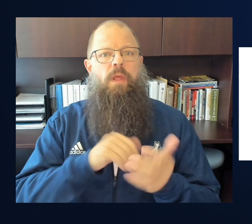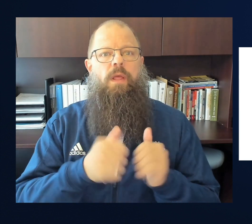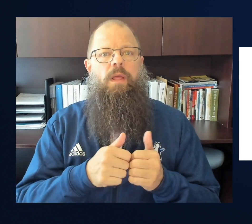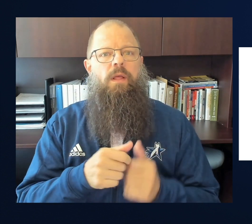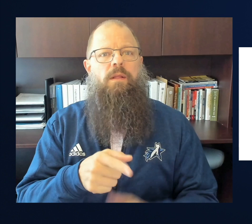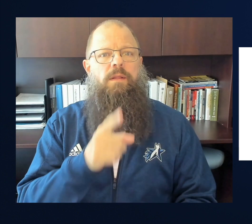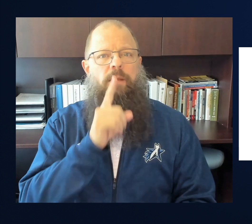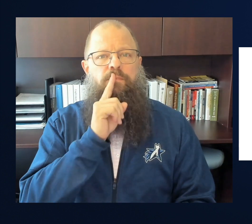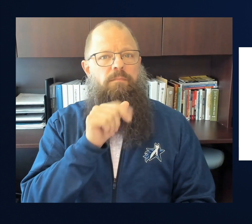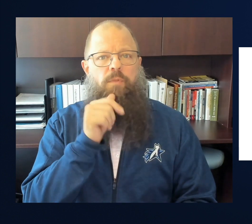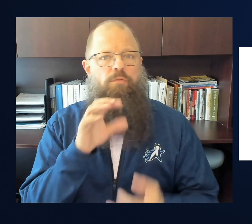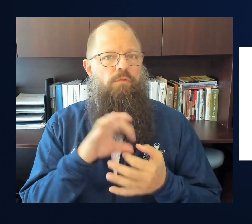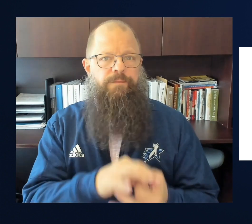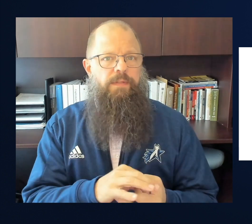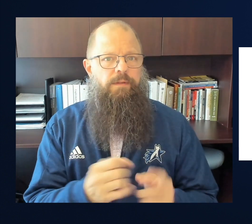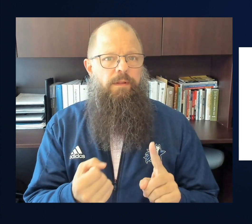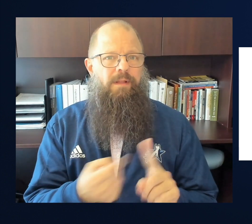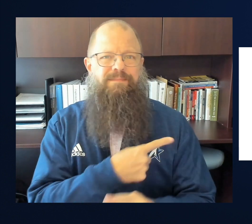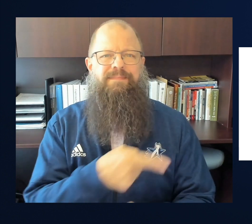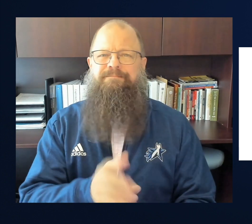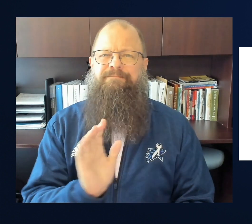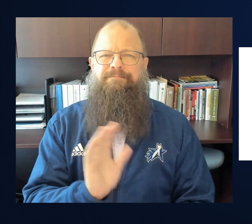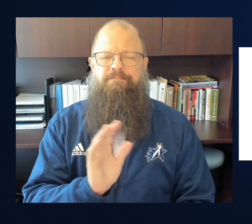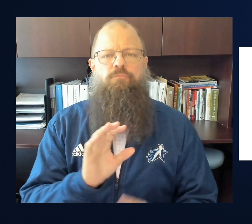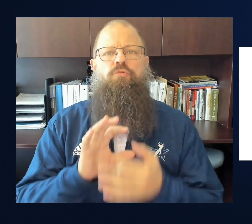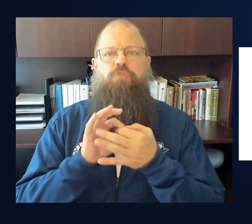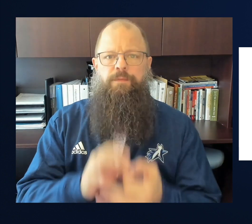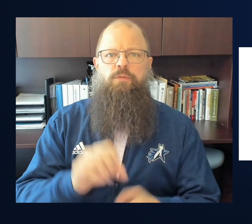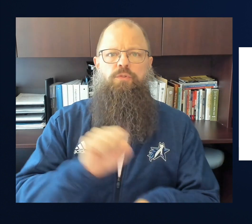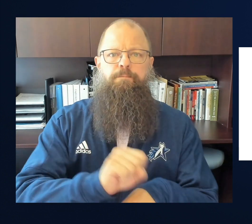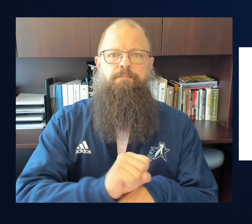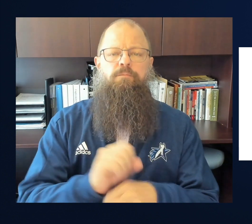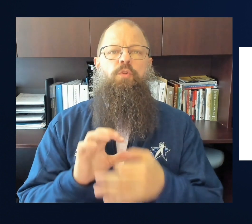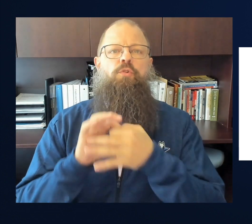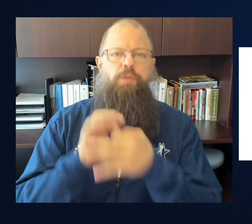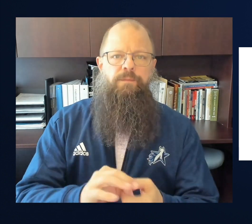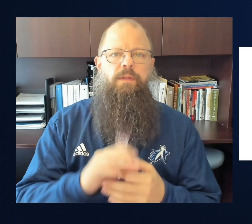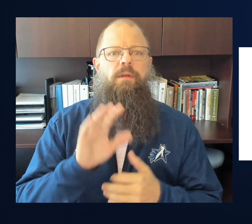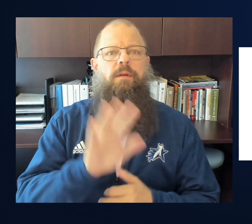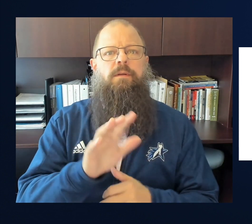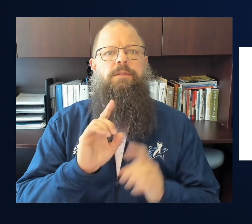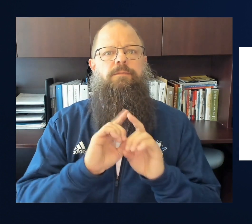such as, "the employee will learn how to bake ten cakes." It is irrelevant and not related to